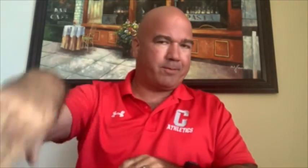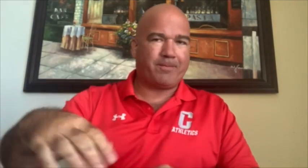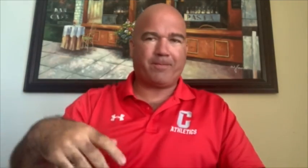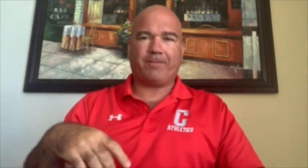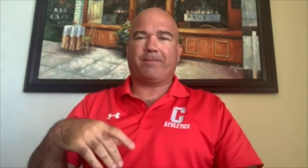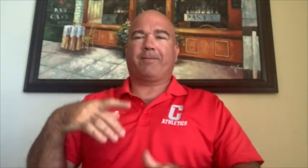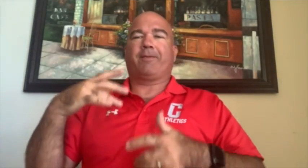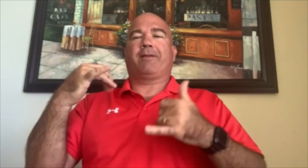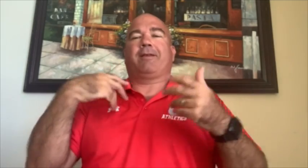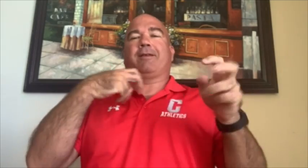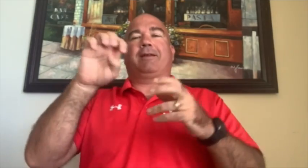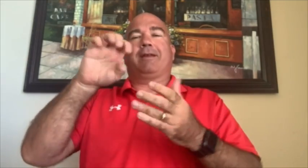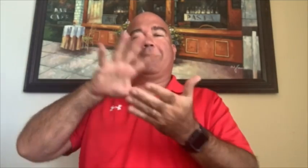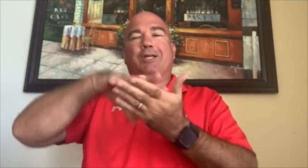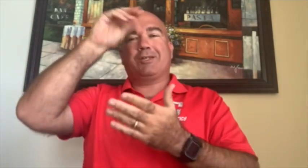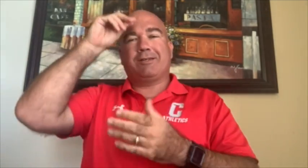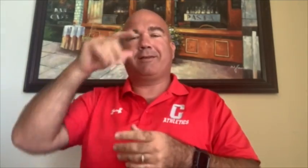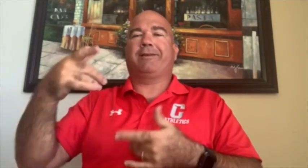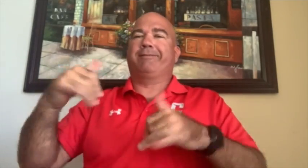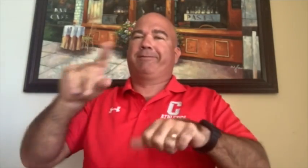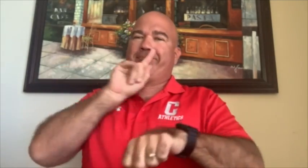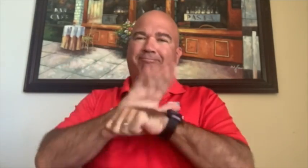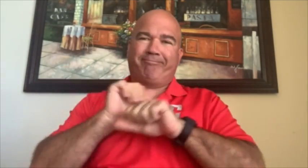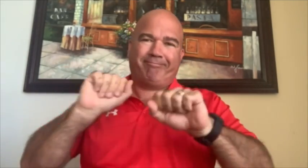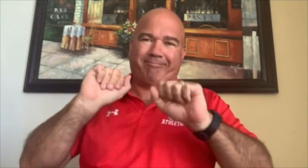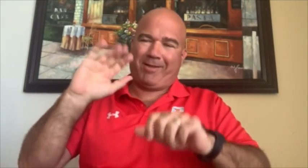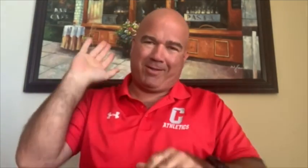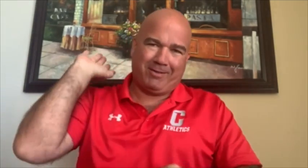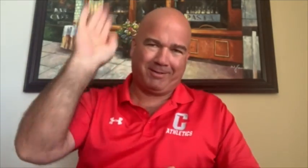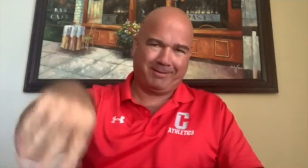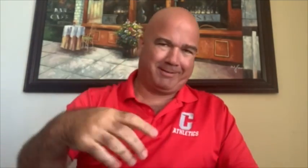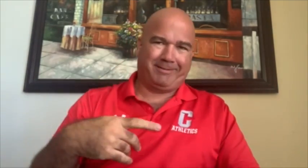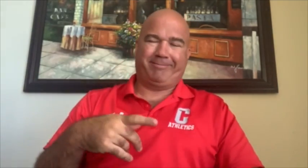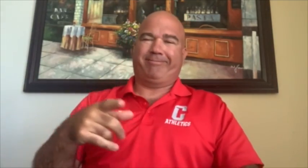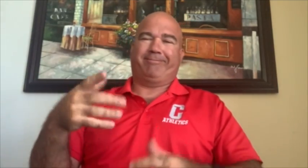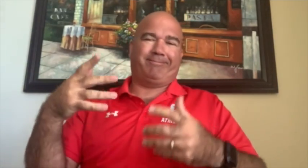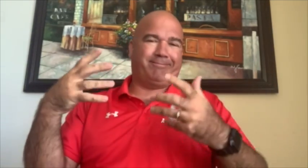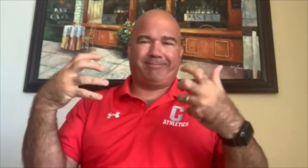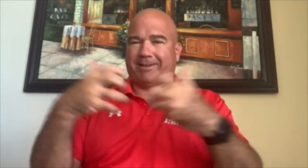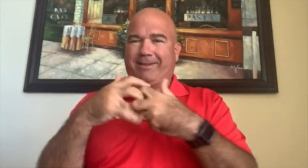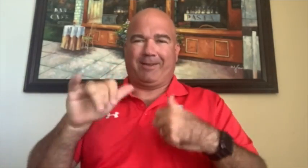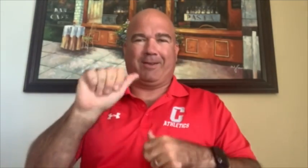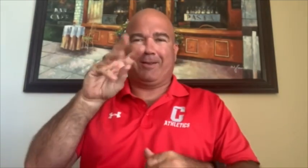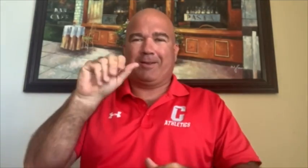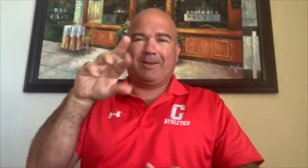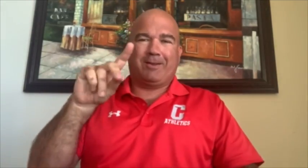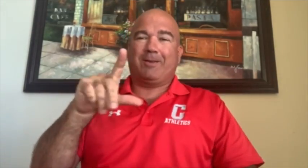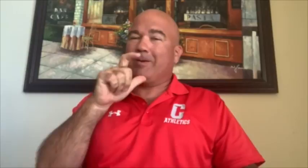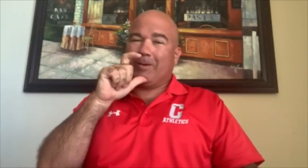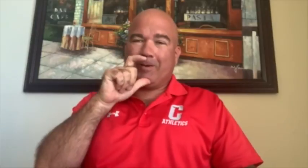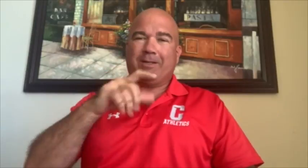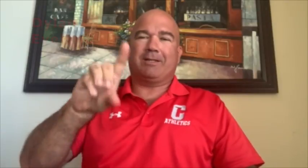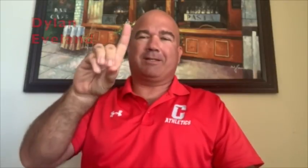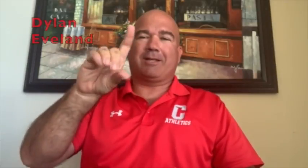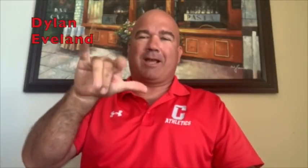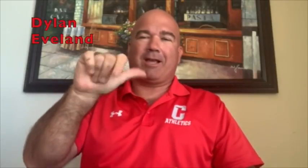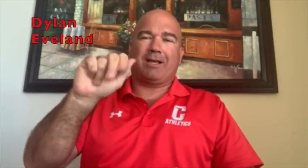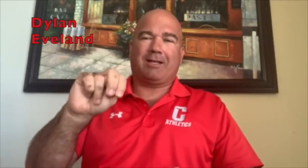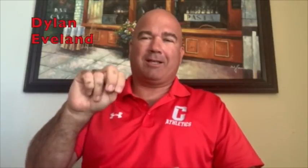year even via E learning their continuously working out and they very much deserve this award. Dylan Eveland.